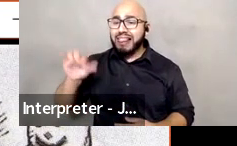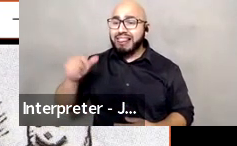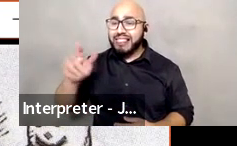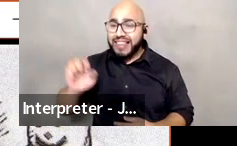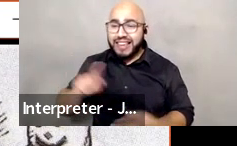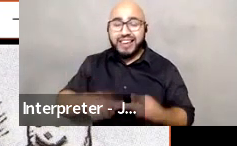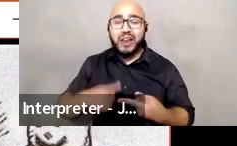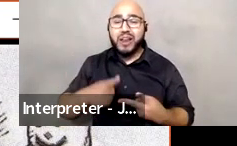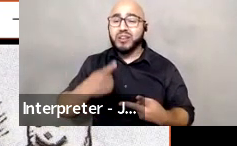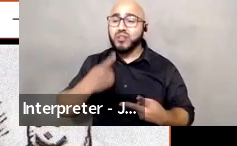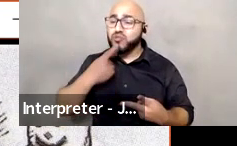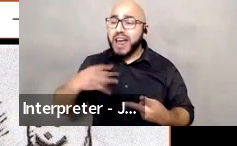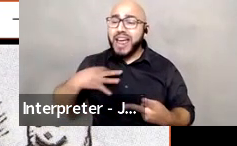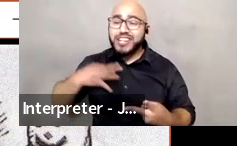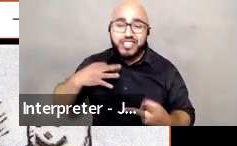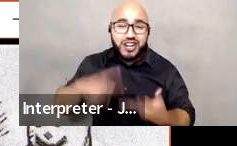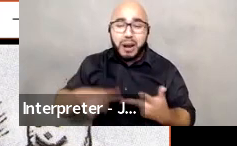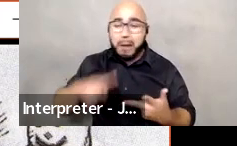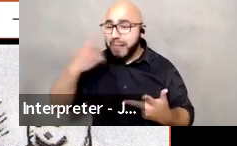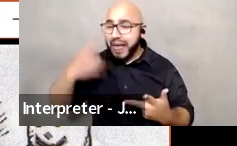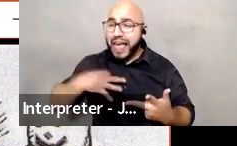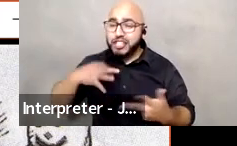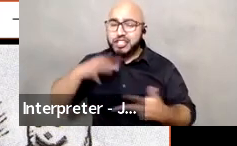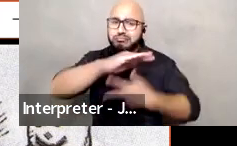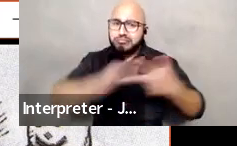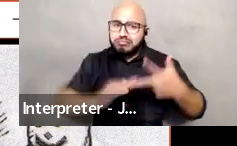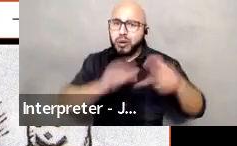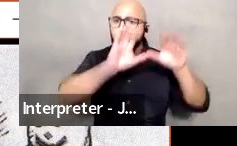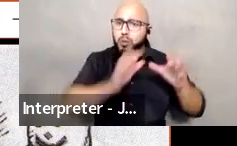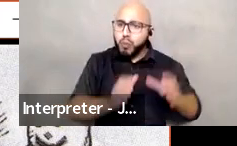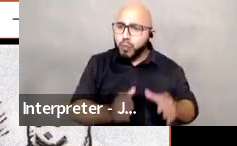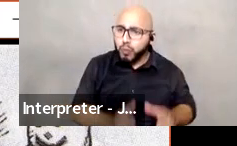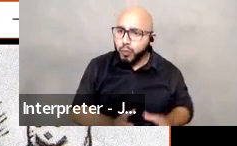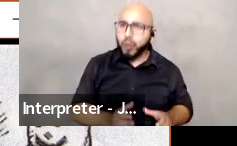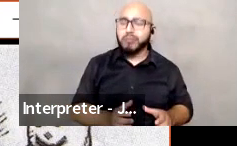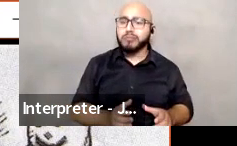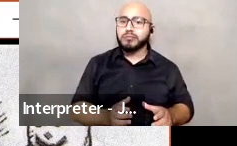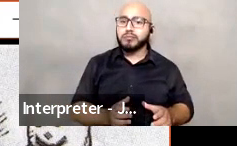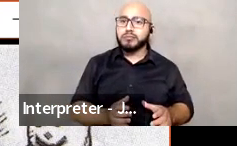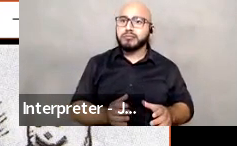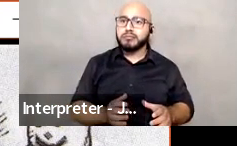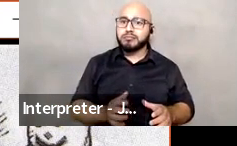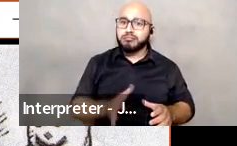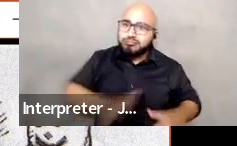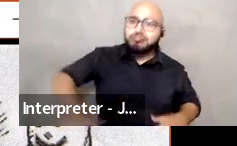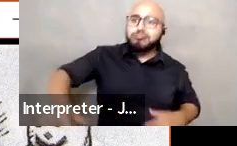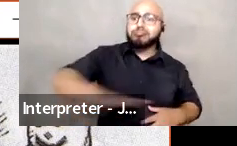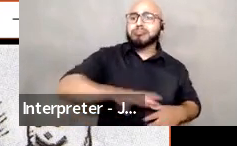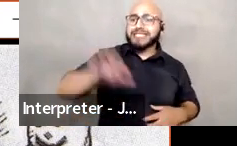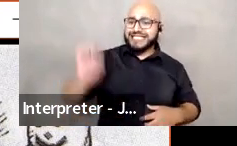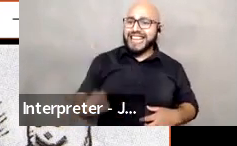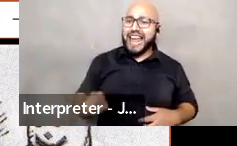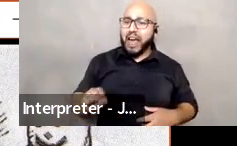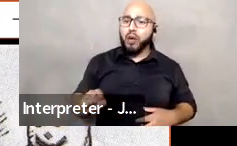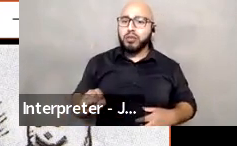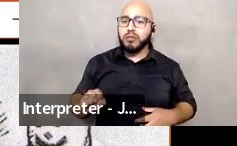And there were several different terrorist groups all throughout the south. Engaged in doing this.